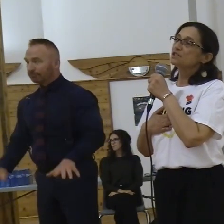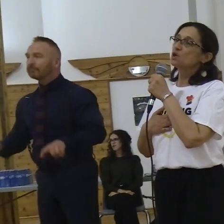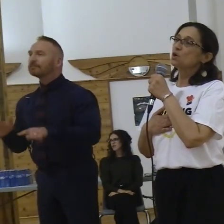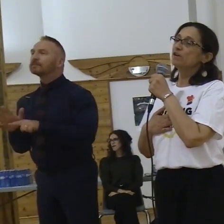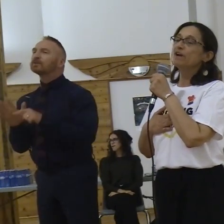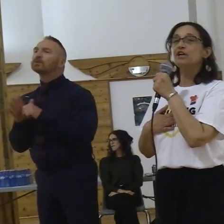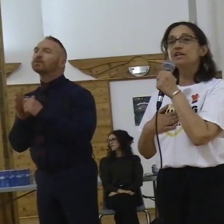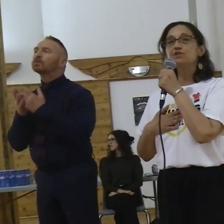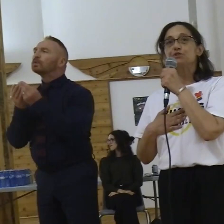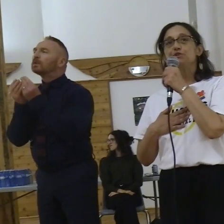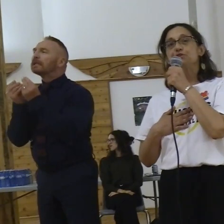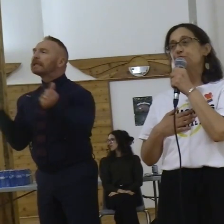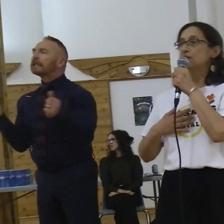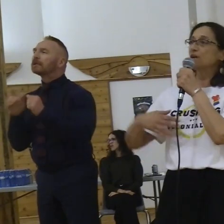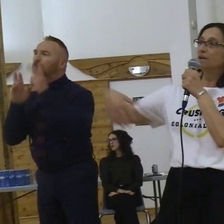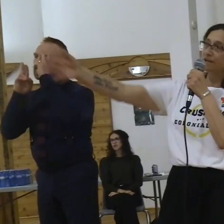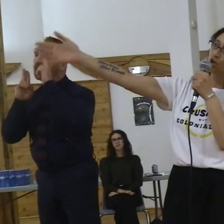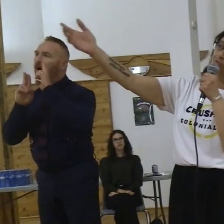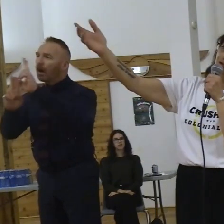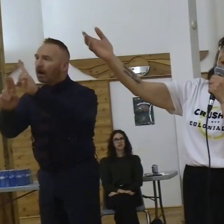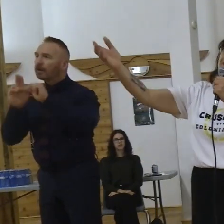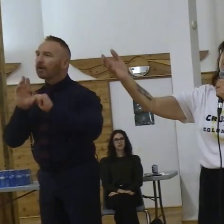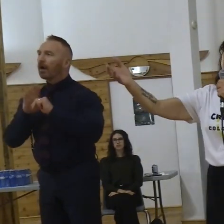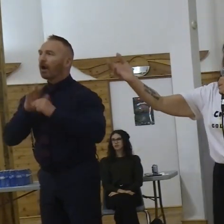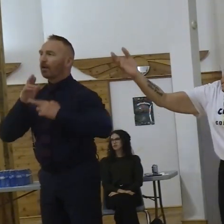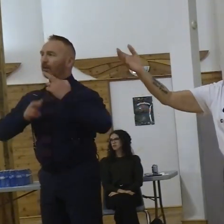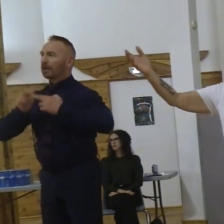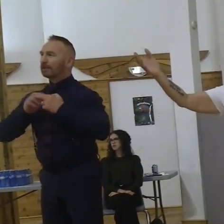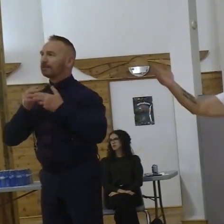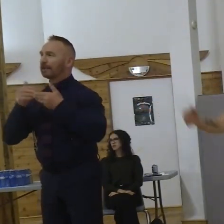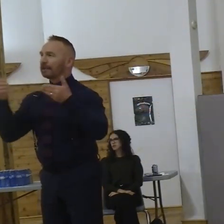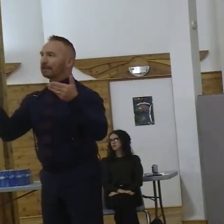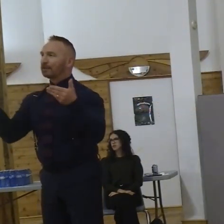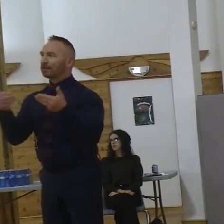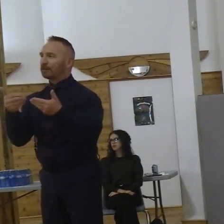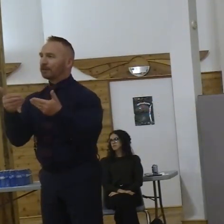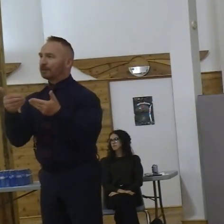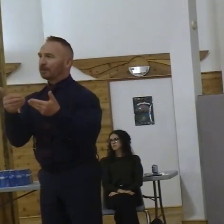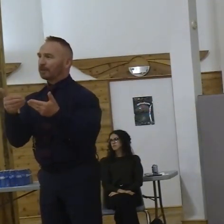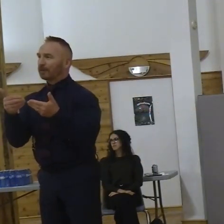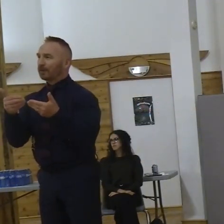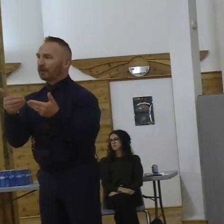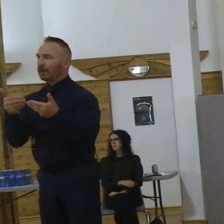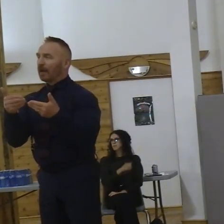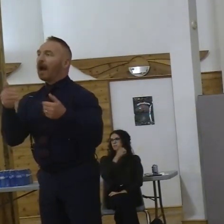So if I could introduce you to Gail Pruden, our two-spirit jingle dress dancer.